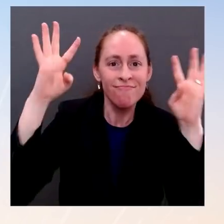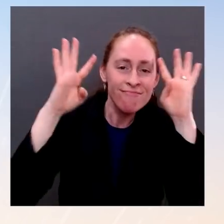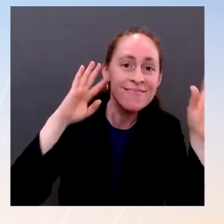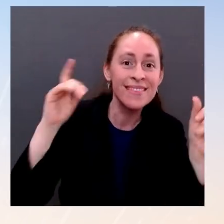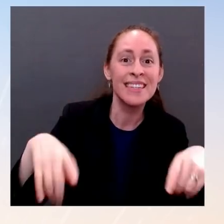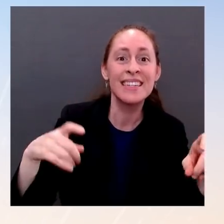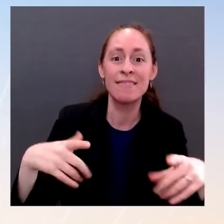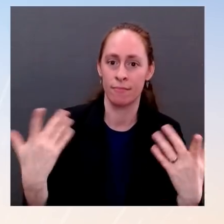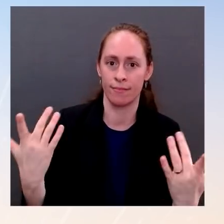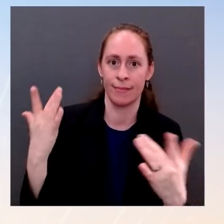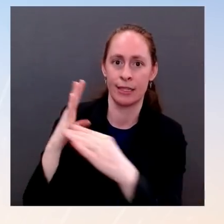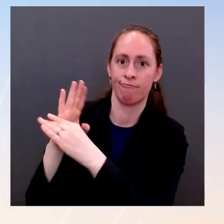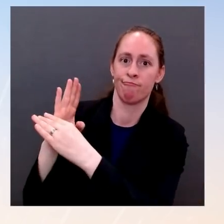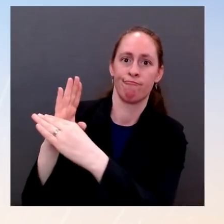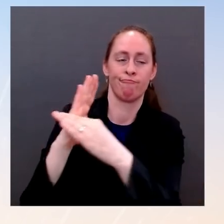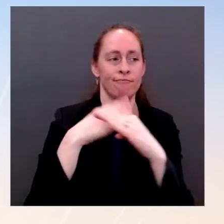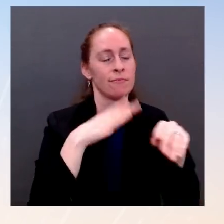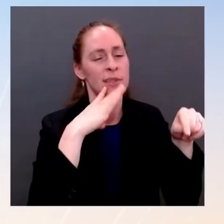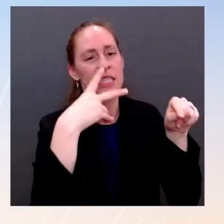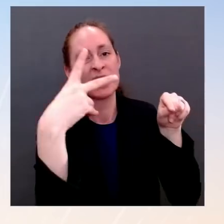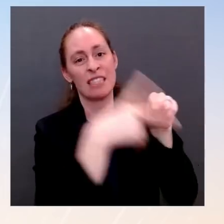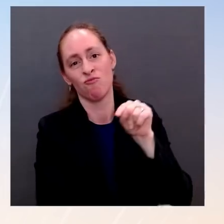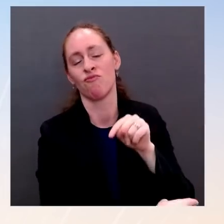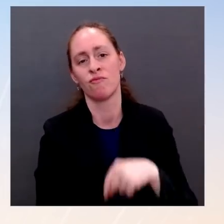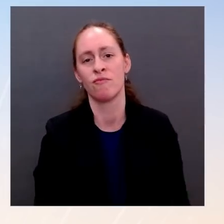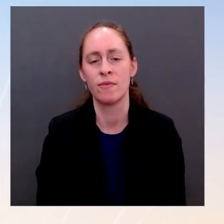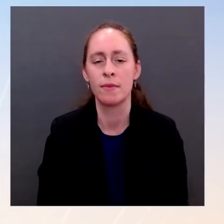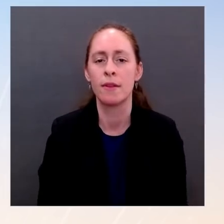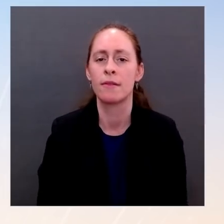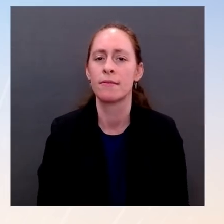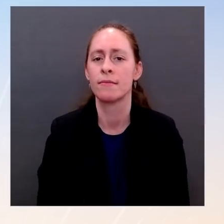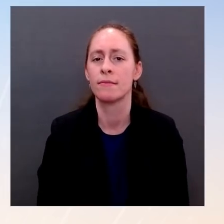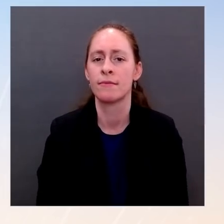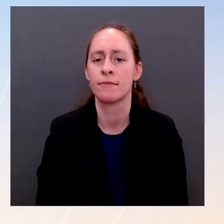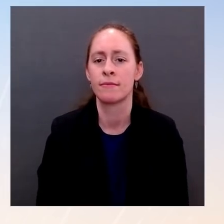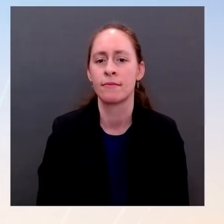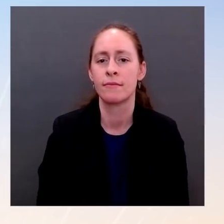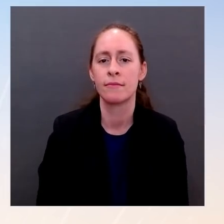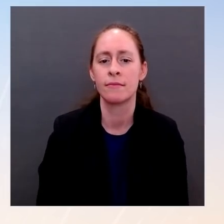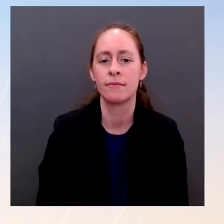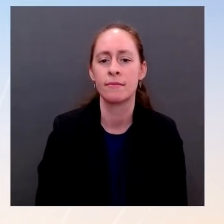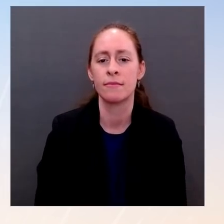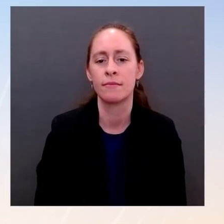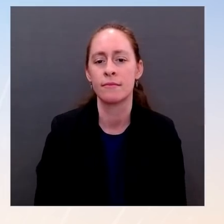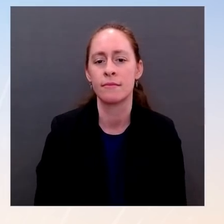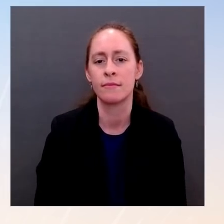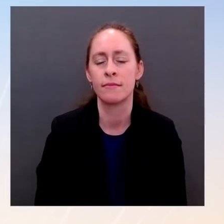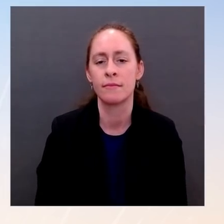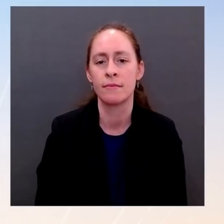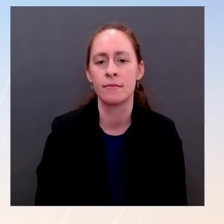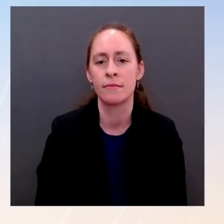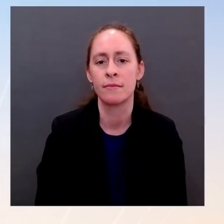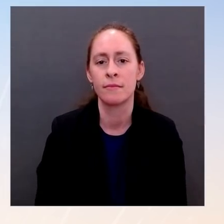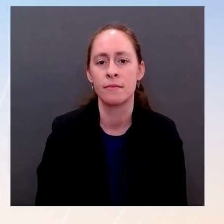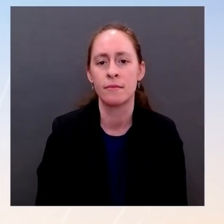The Press: And then you just returned from West Africa. You went in DRC. And we see in Africa -- we have coups in Africa -- people